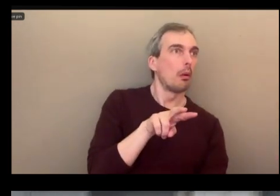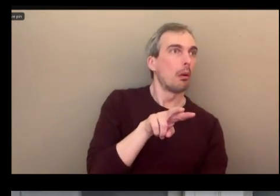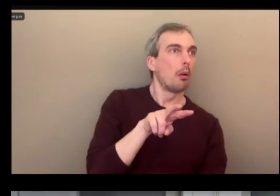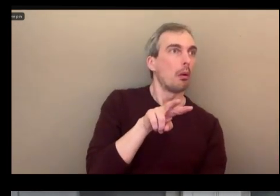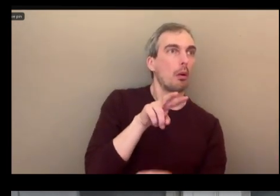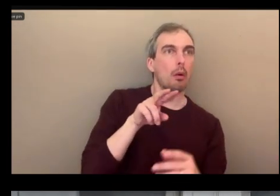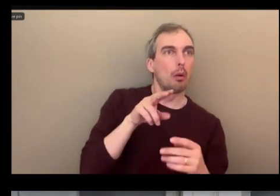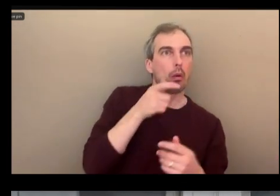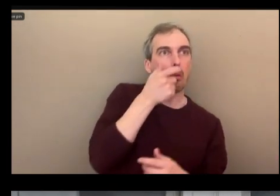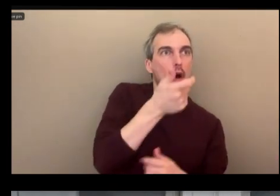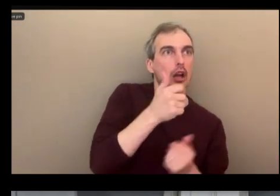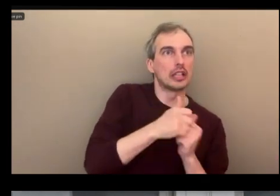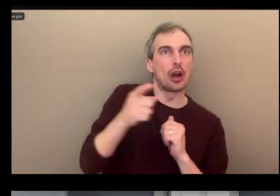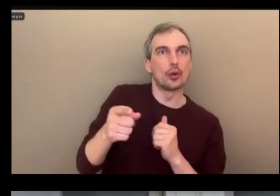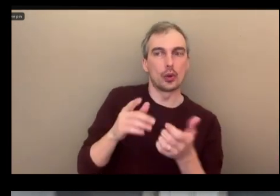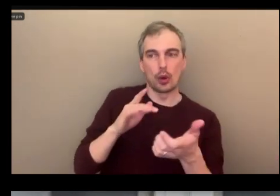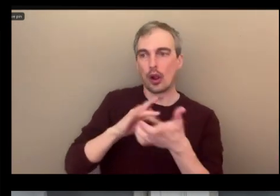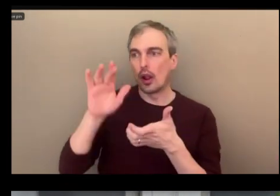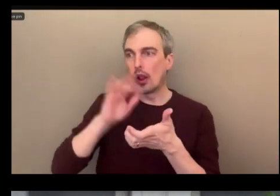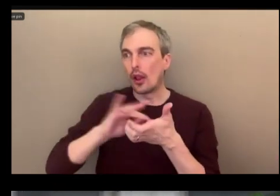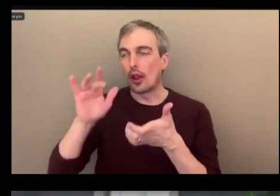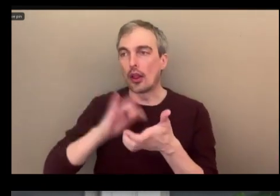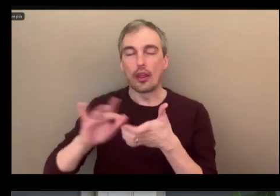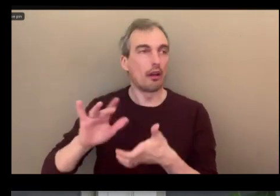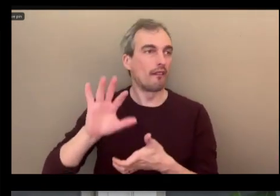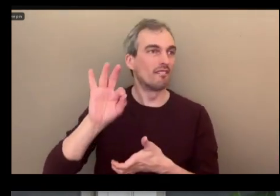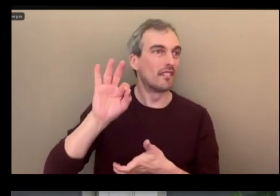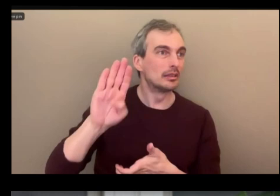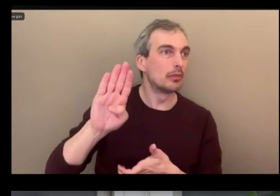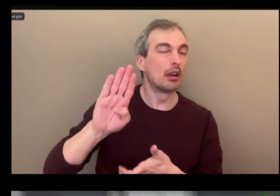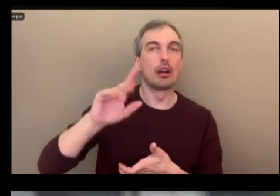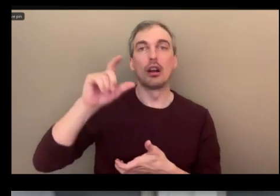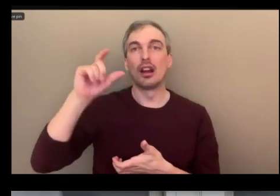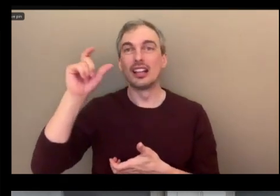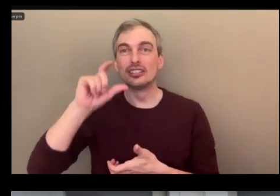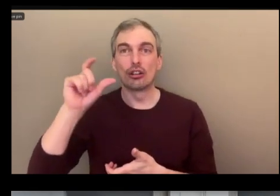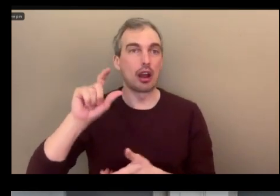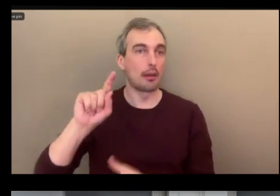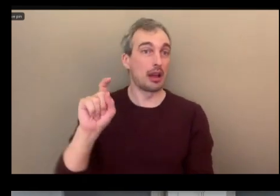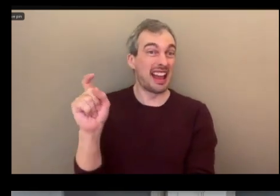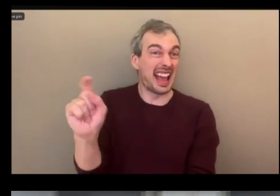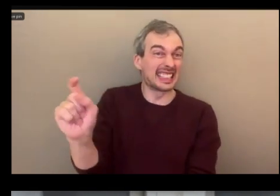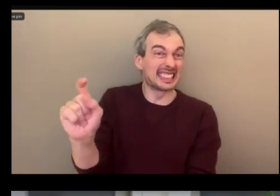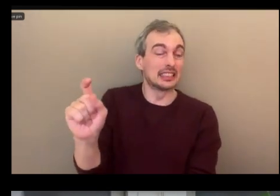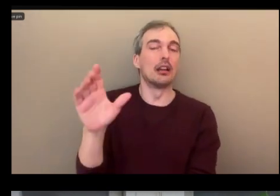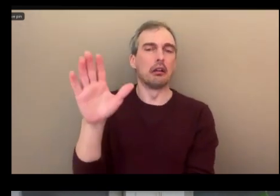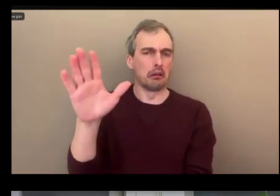Instagram, X, whatever it may be. We want to understand how you're doing it. Again, we want to learn and listen from everybody.